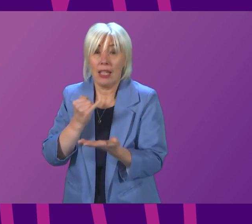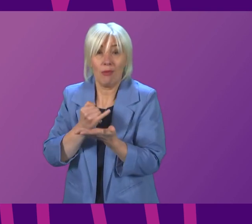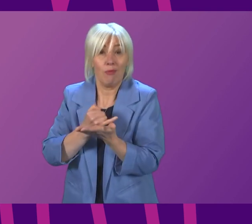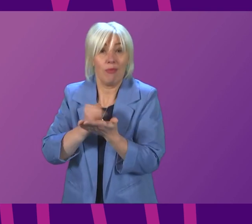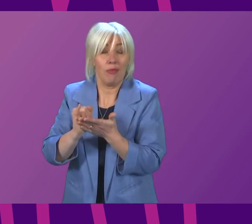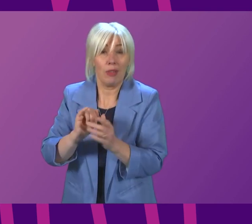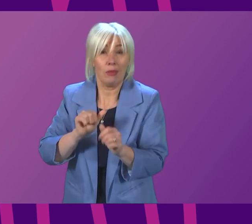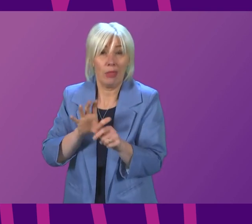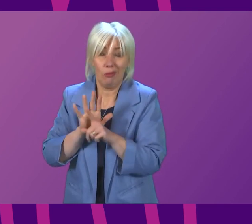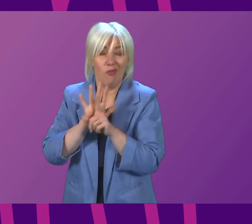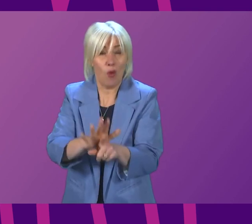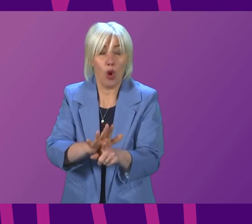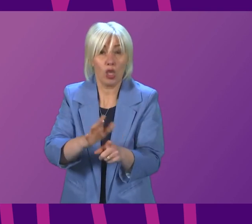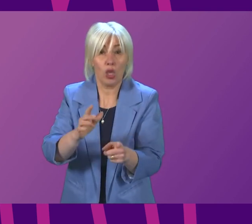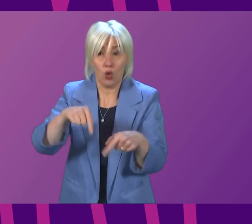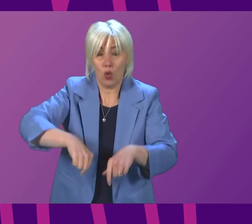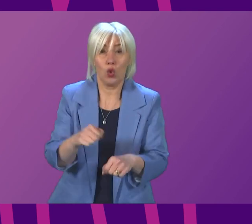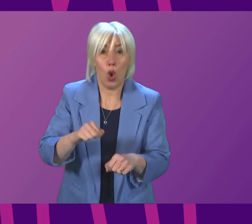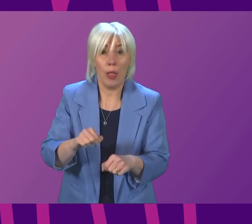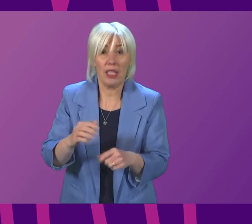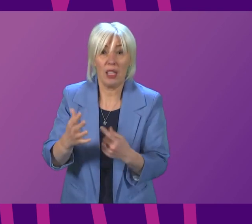it has been done to us against our democratic wishes.